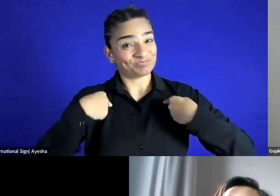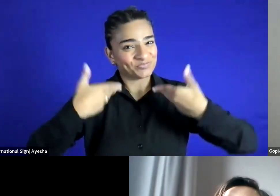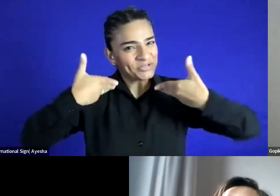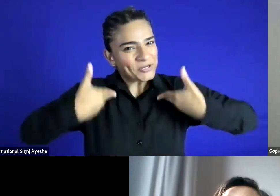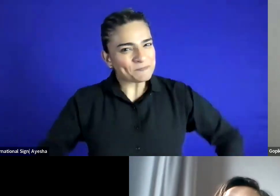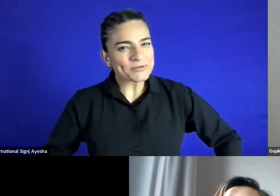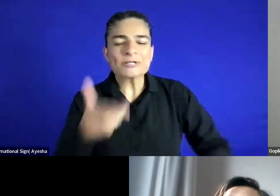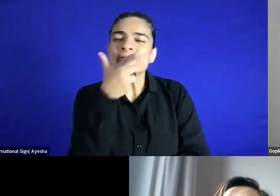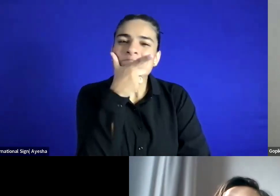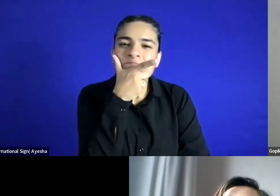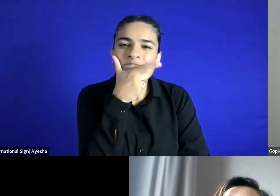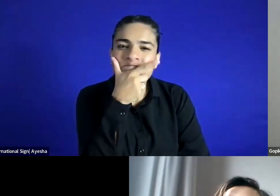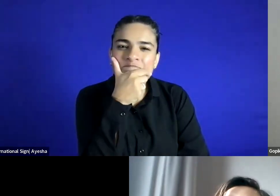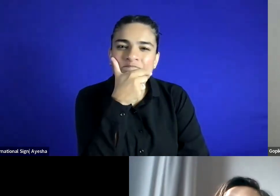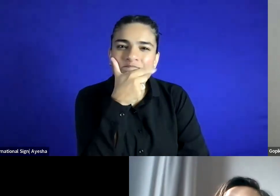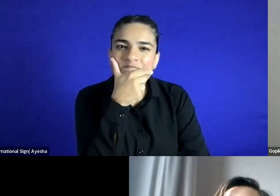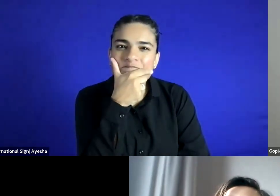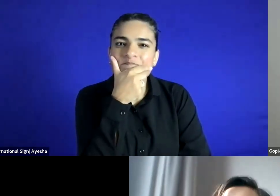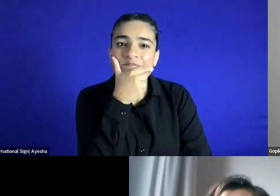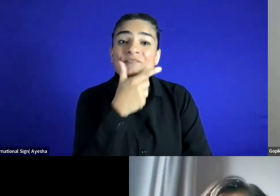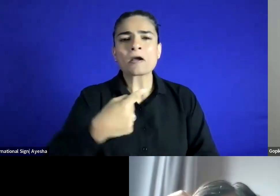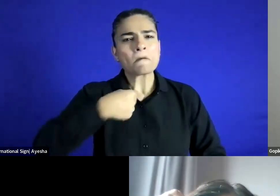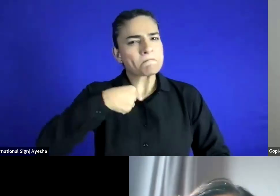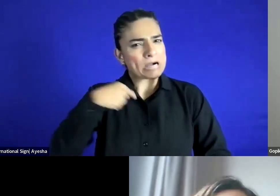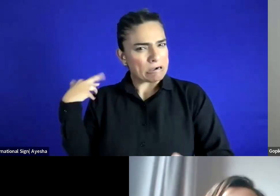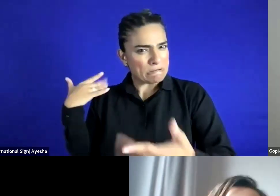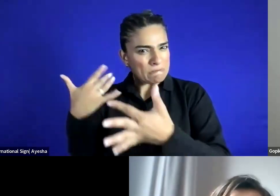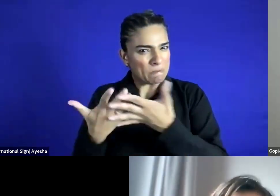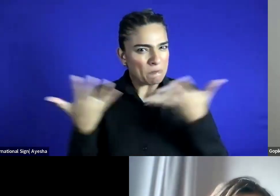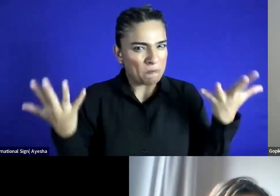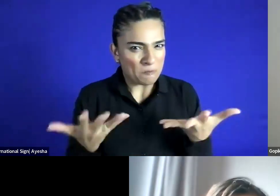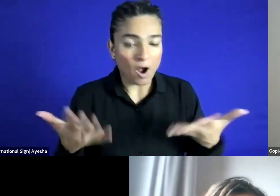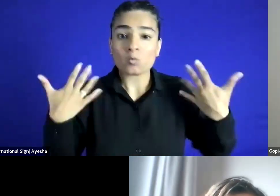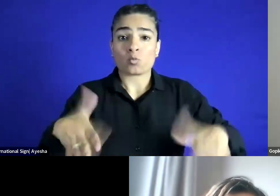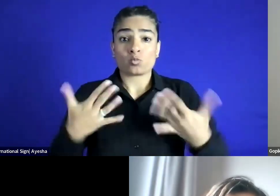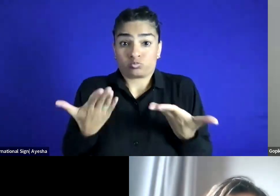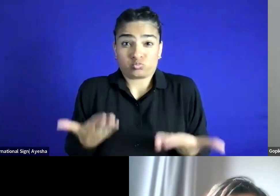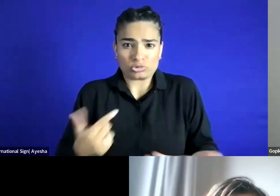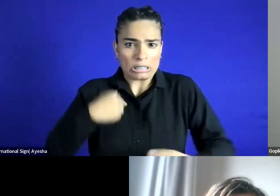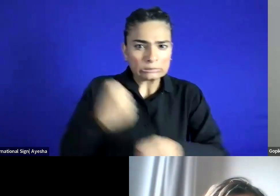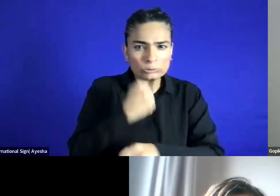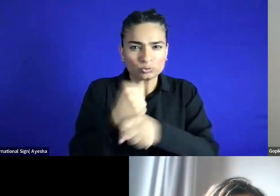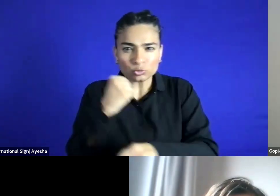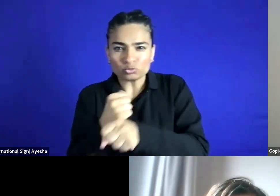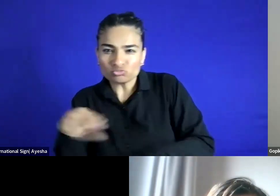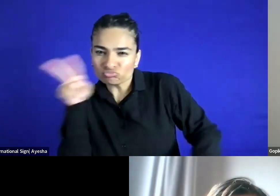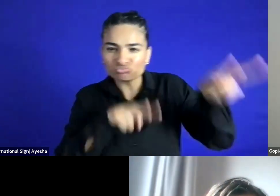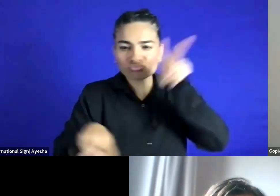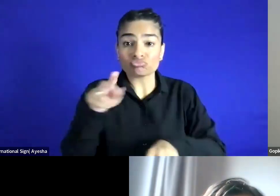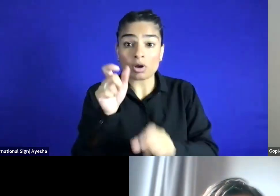Well, one of the things I'm working on today is just having a look at all the final recommendations around health, health and safety and ensuring